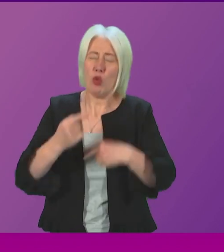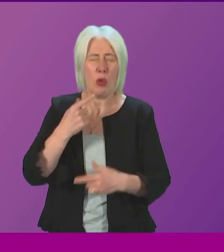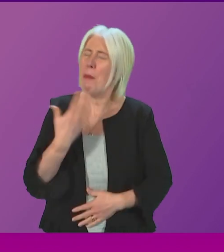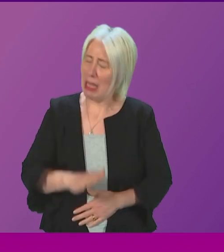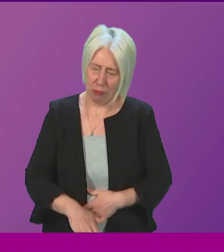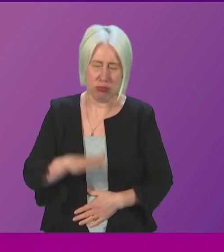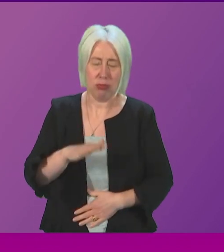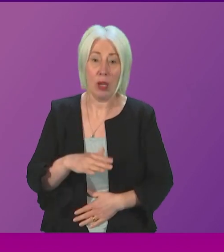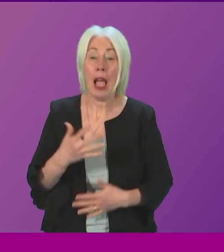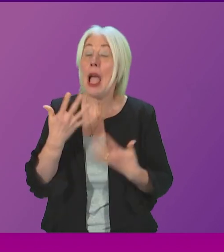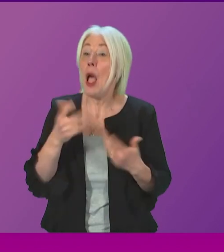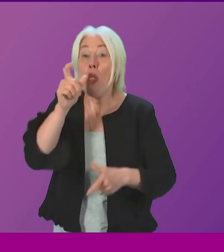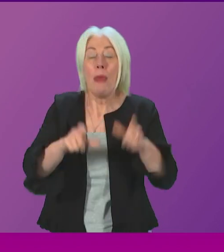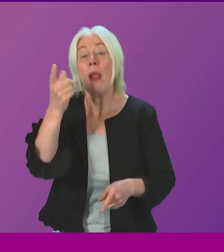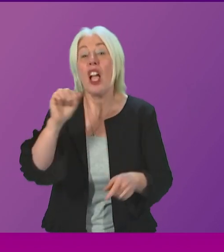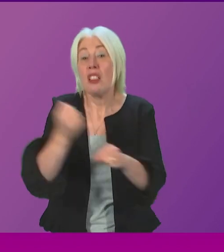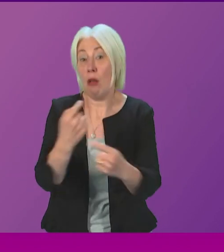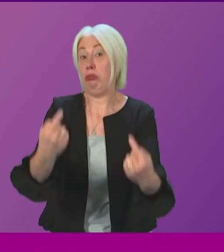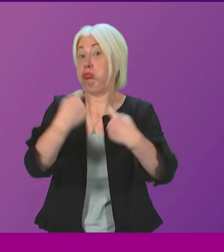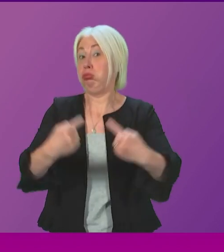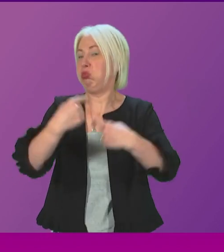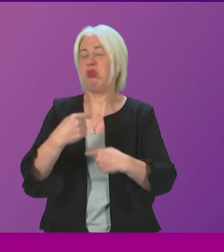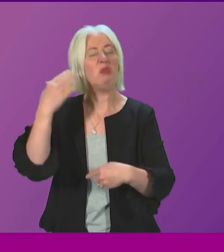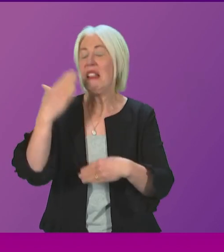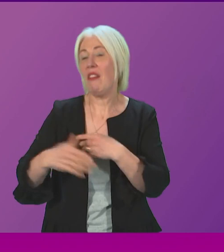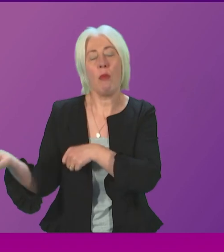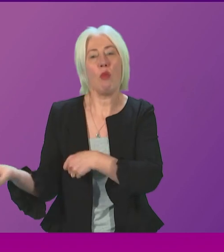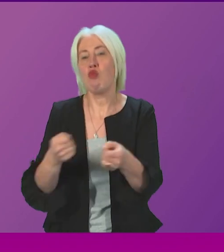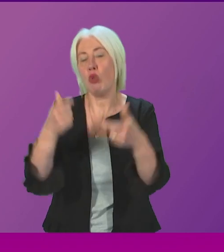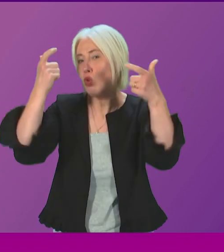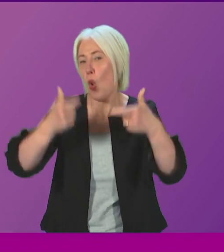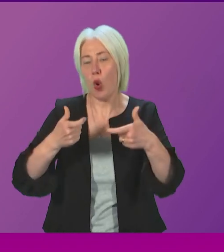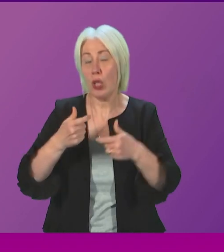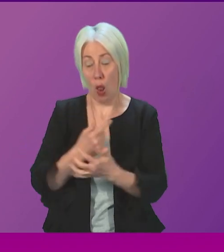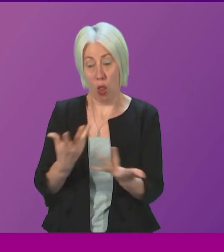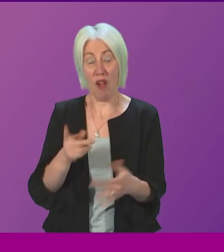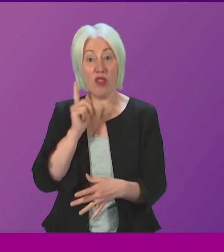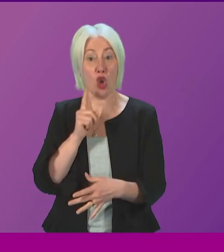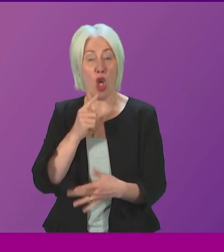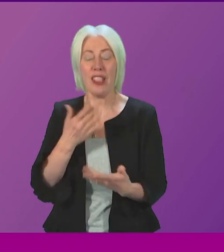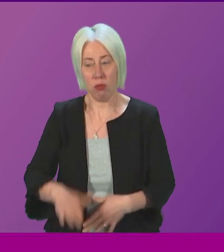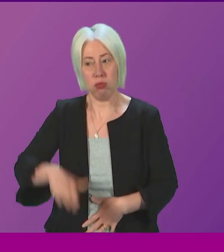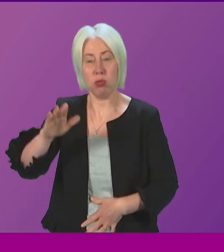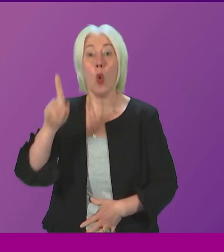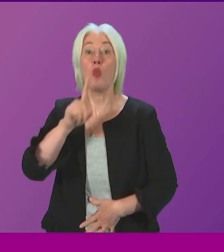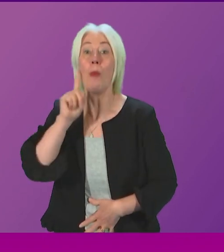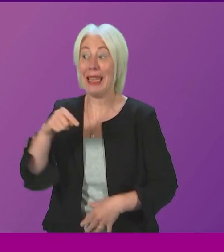To date, none of the perpetrators of that abuse has been fully brought to justice. Dozens of those little girls, who are now women, are in Parliament today to listen to